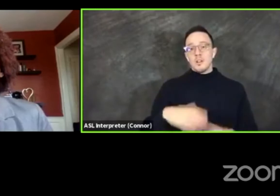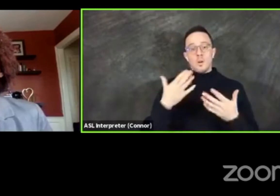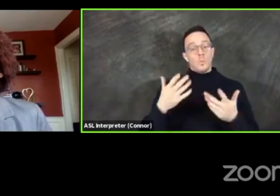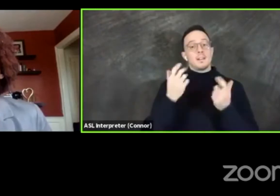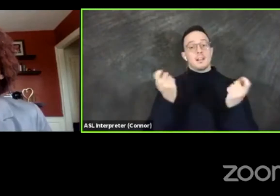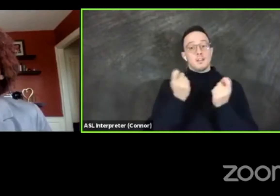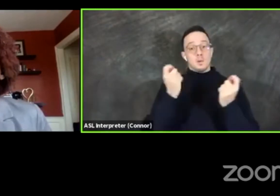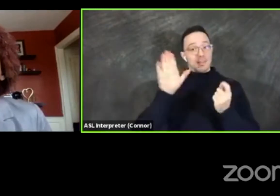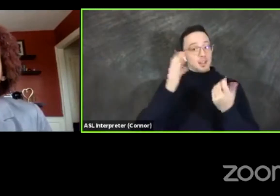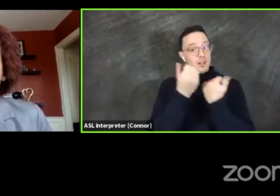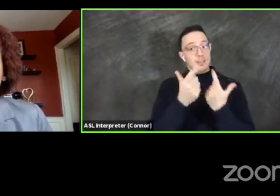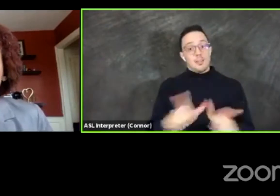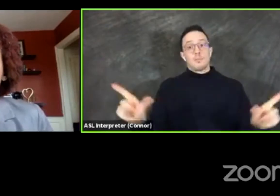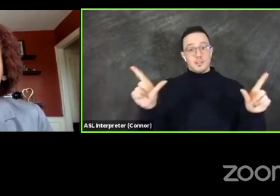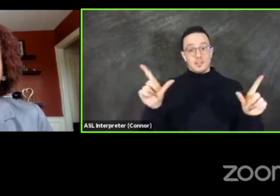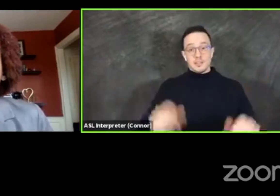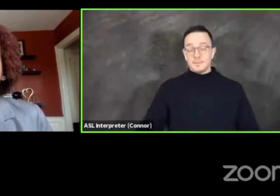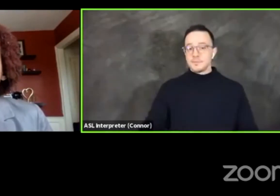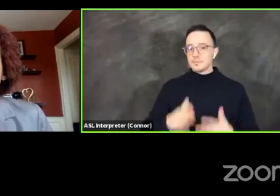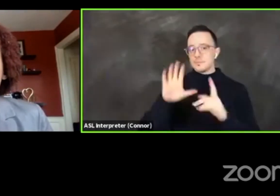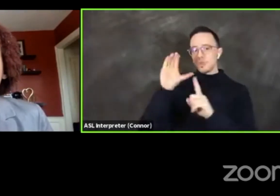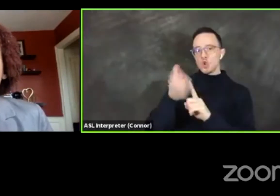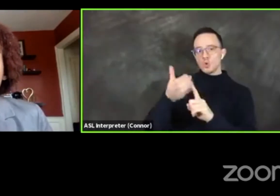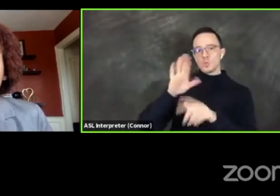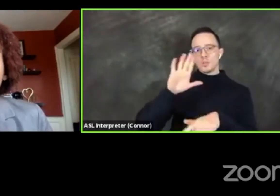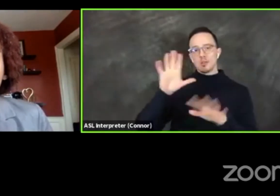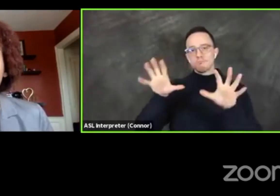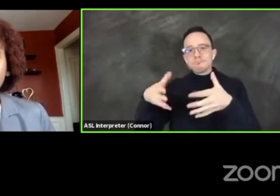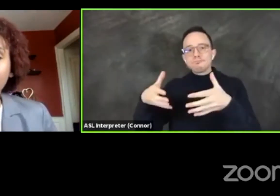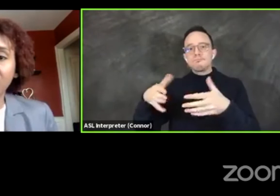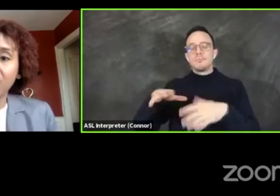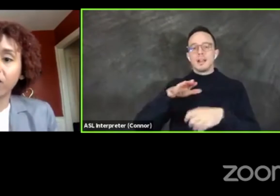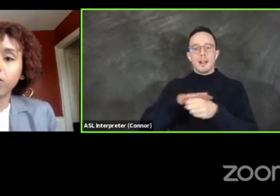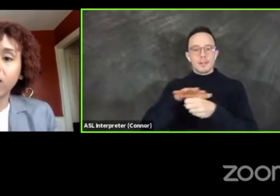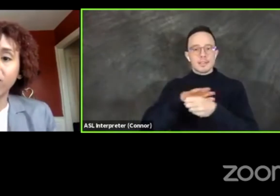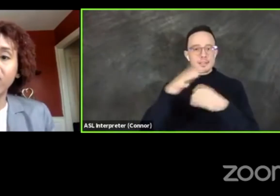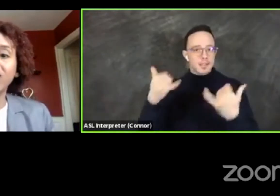EPICENTERS OF HARLEM AND THE SOUTH BRONX AND HONOR THEIR SPIRITS AT THE AFRICAN BURIAL